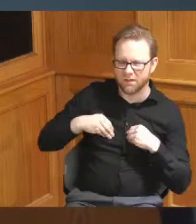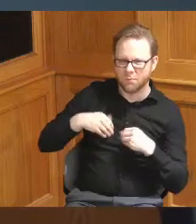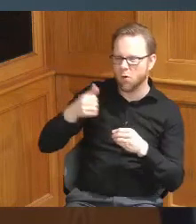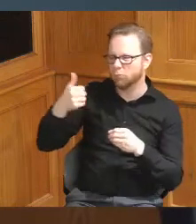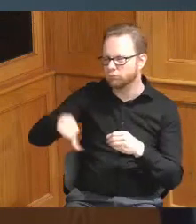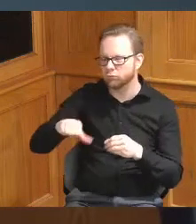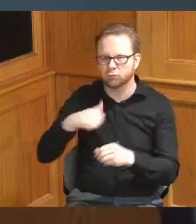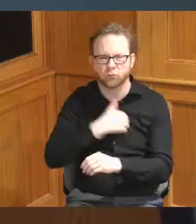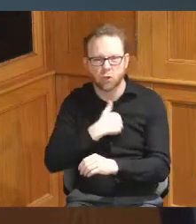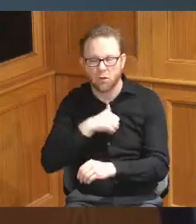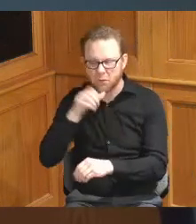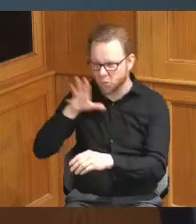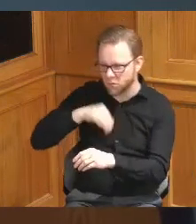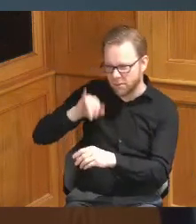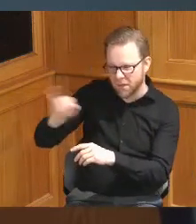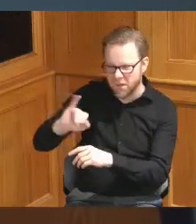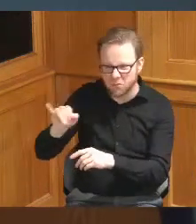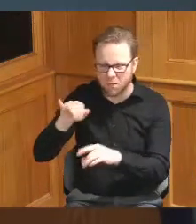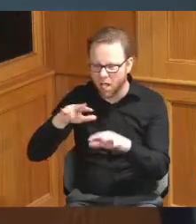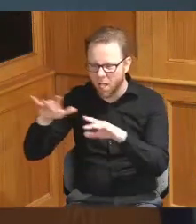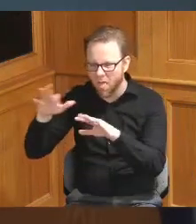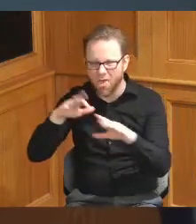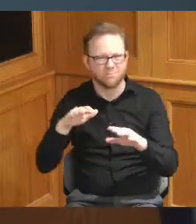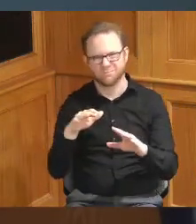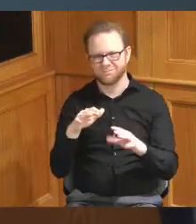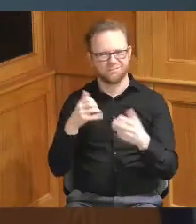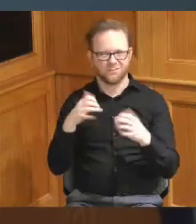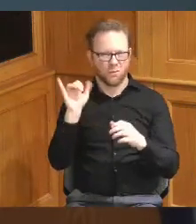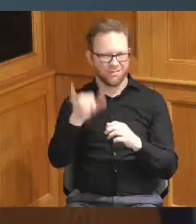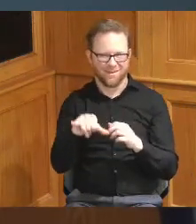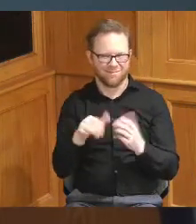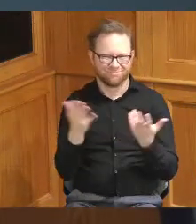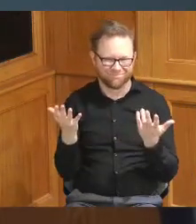don't take this type of insurance so we don't do that we don't want to go back to that or you know